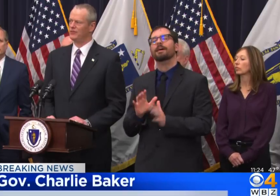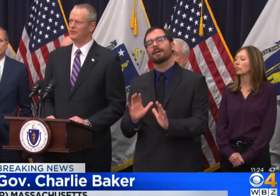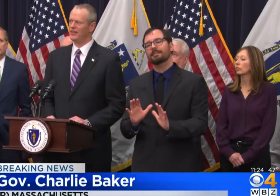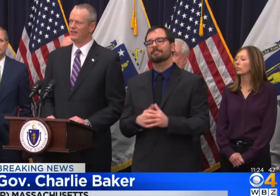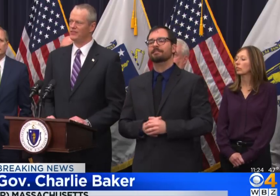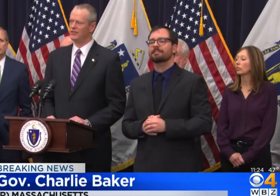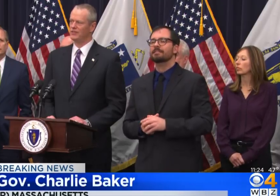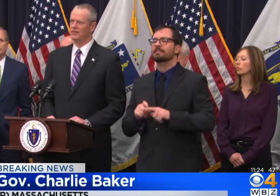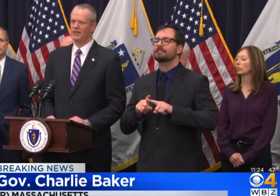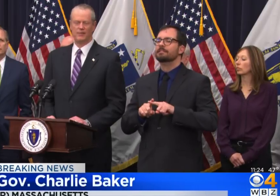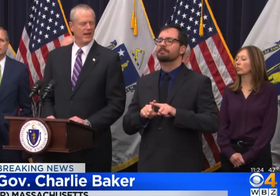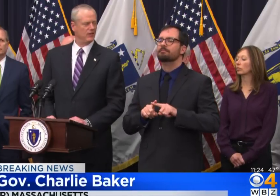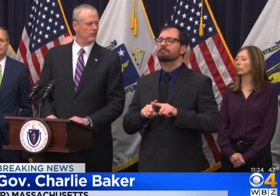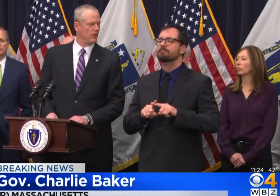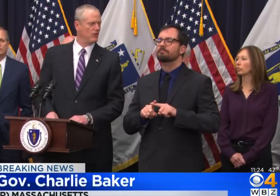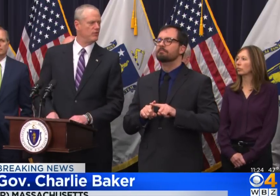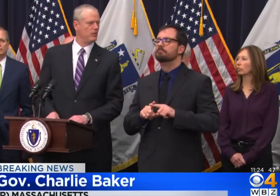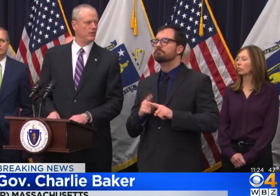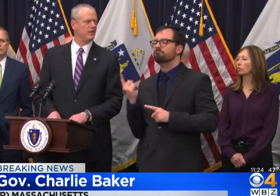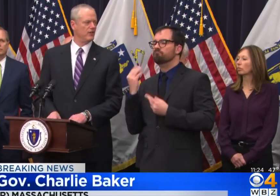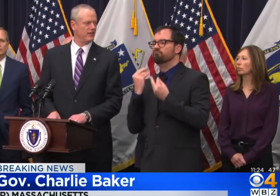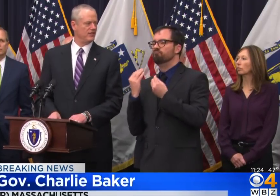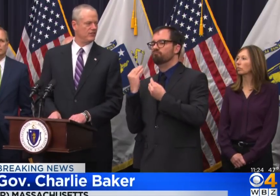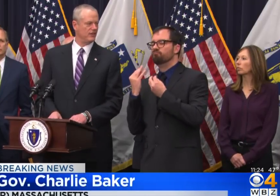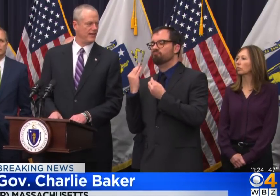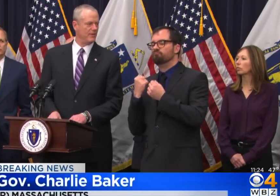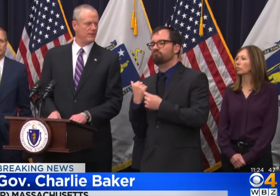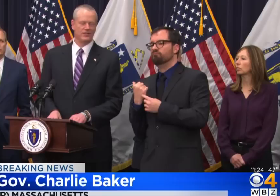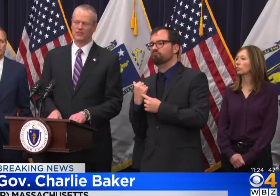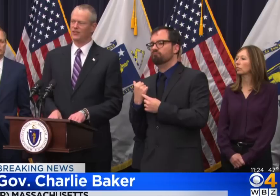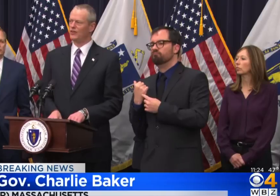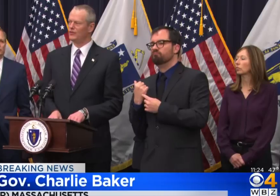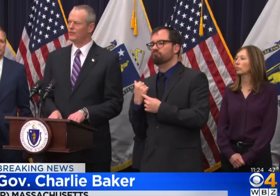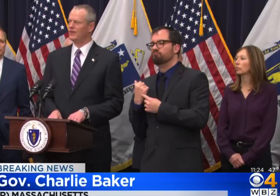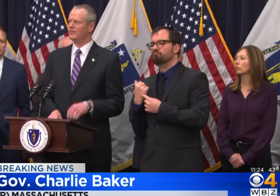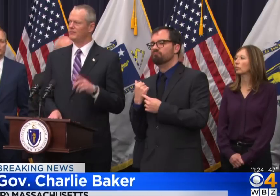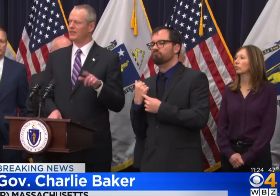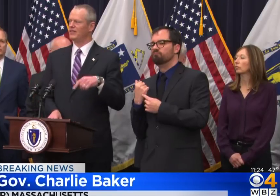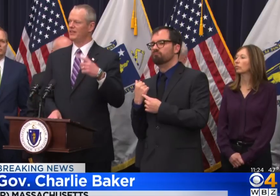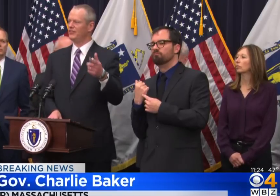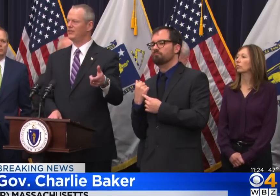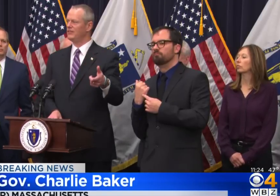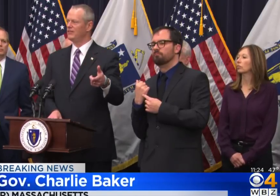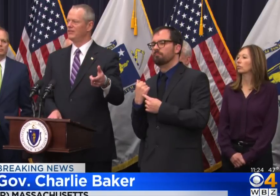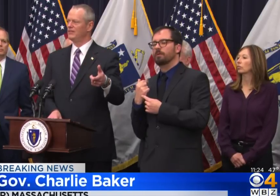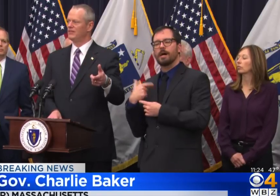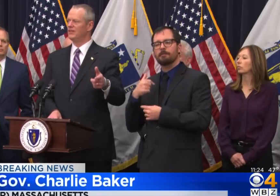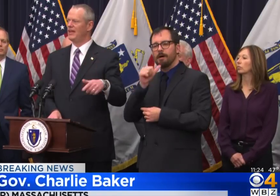I THINK THE WAY TO DETERMINE THAT IS MORE A FUNCTION OF WHAT FOLLOWS WITH THE PROCESS WITH THE CLINICIANS THEMSELVES.